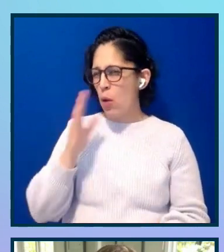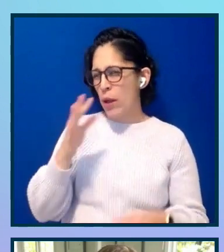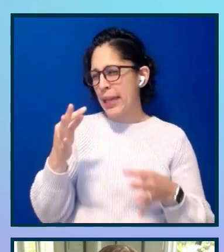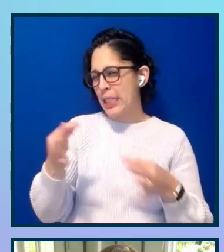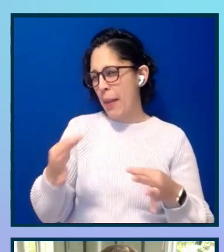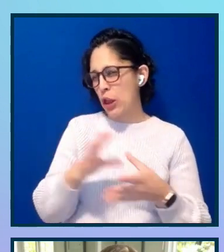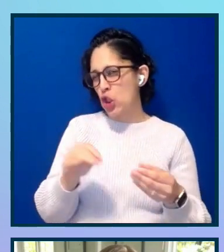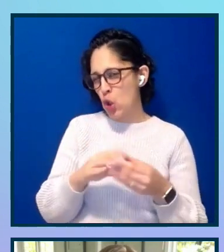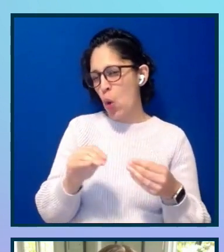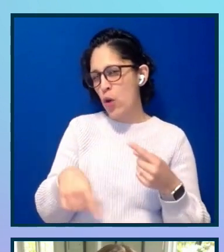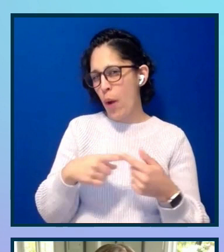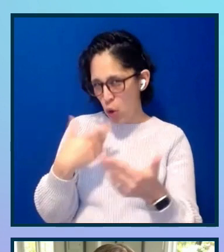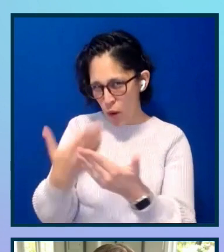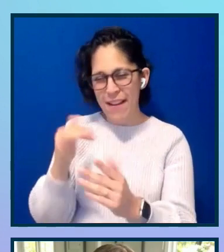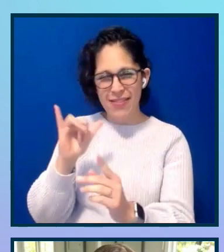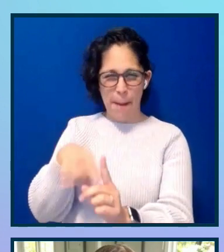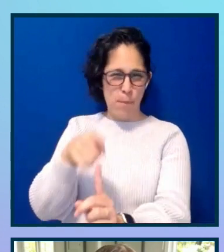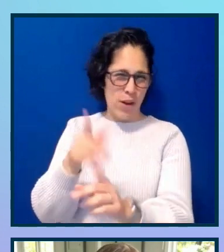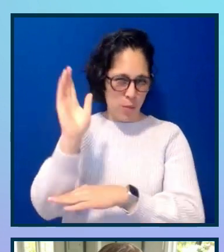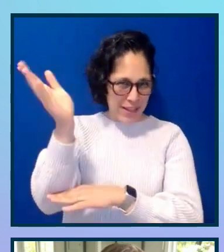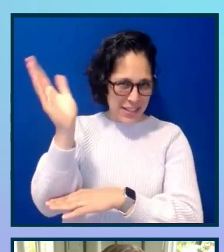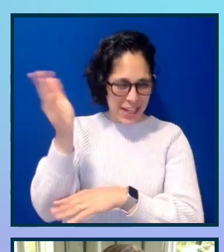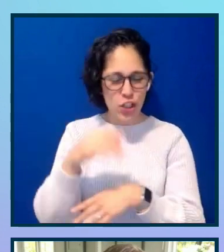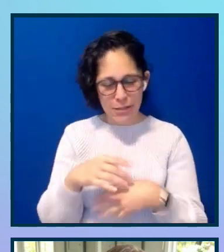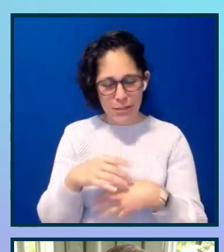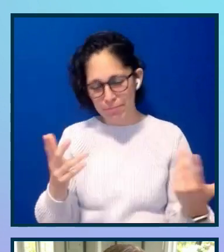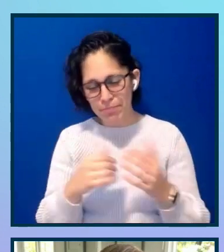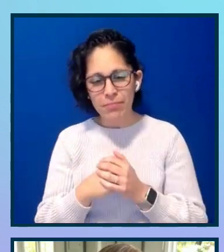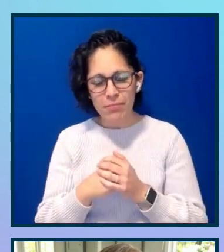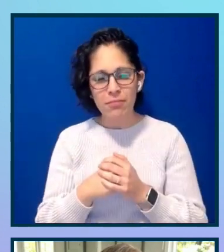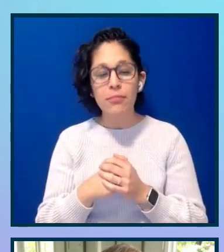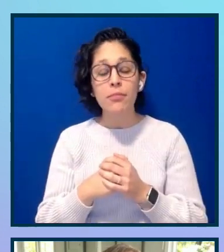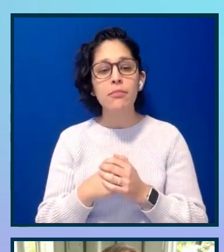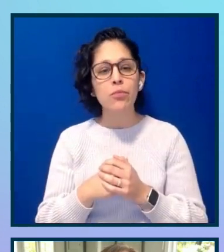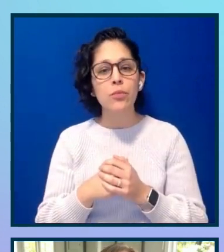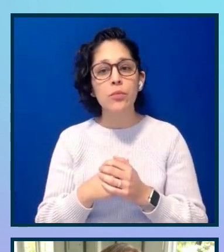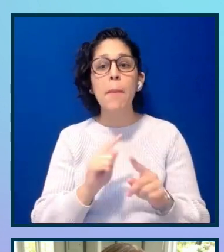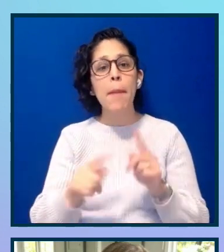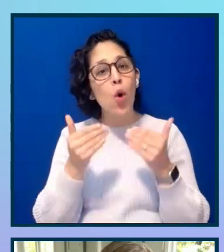as we get to that part of the presentation today. But let's go ahead and jump right into it.